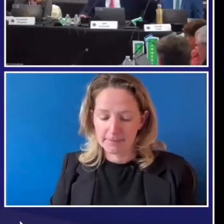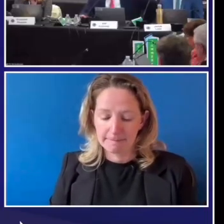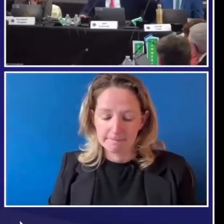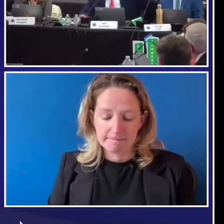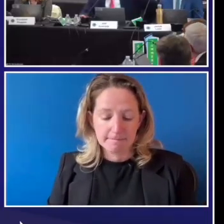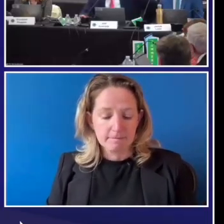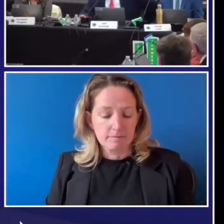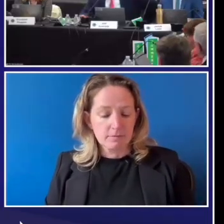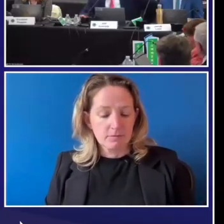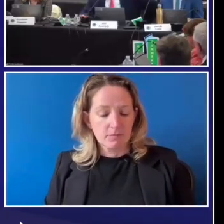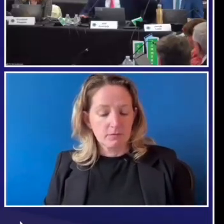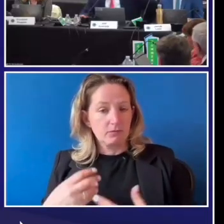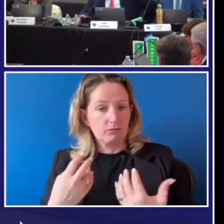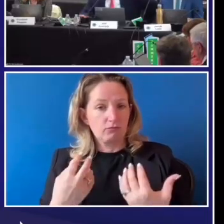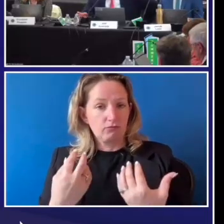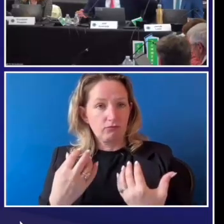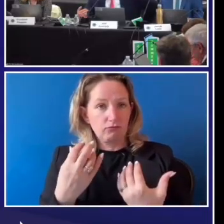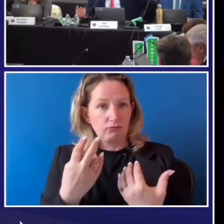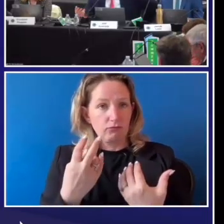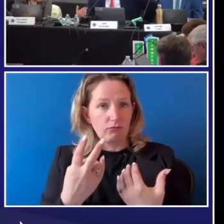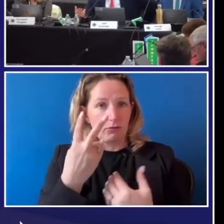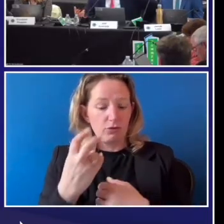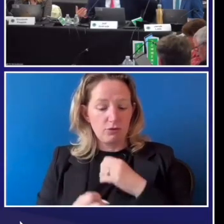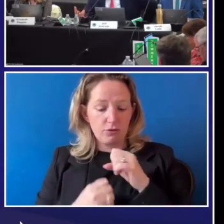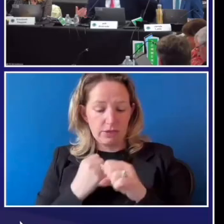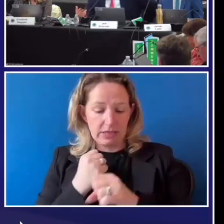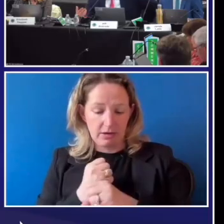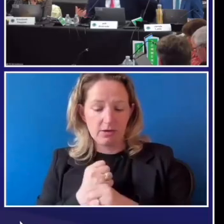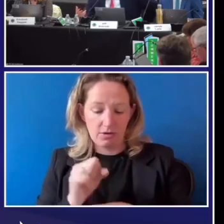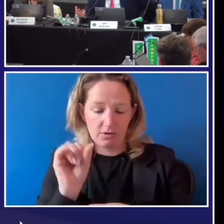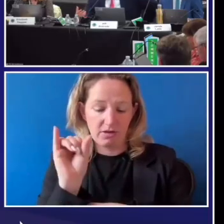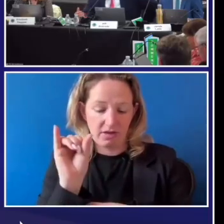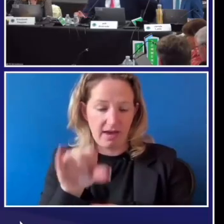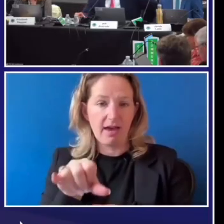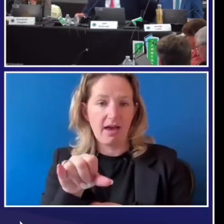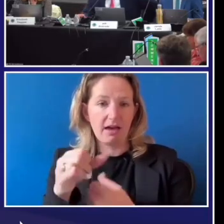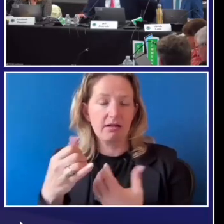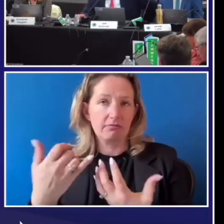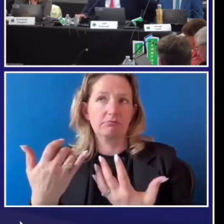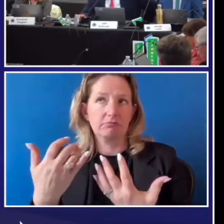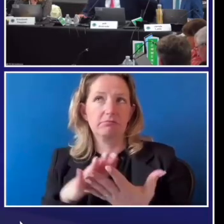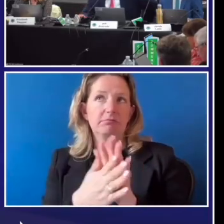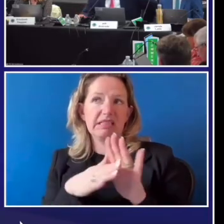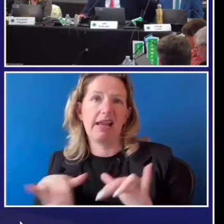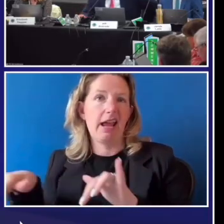standard that we've used in the past in terms of giving institutions, um, an opportunity to, um,